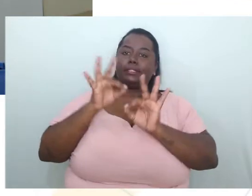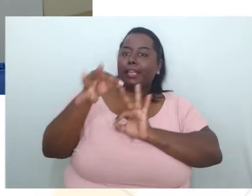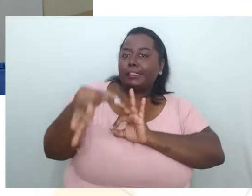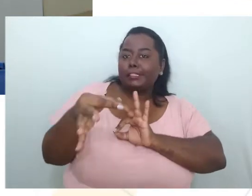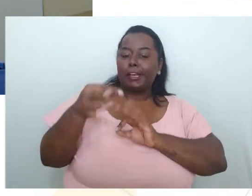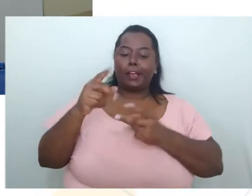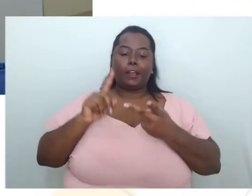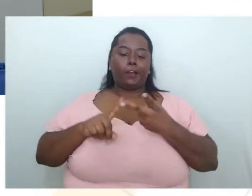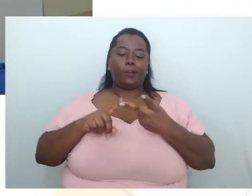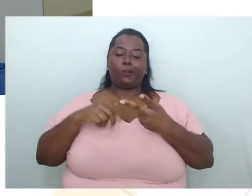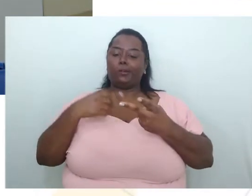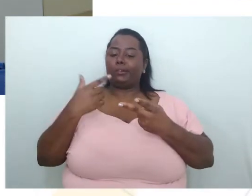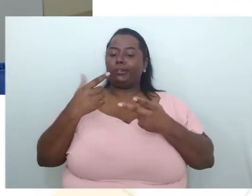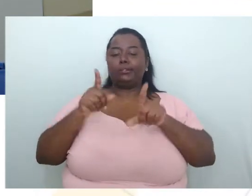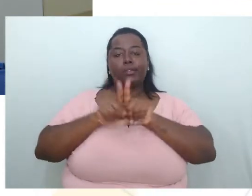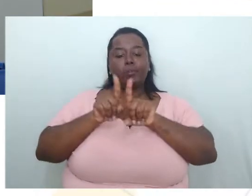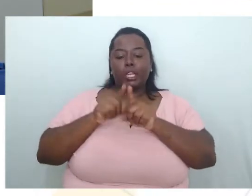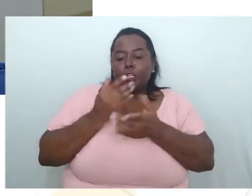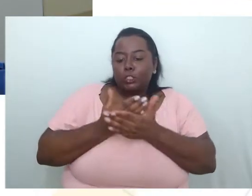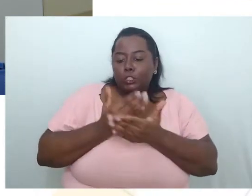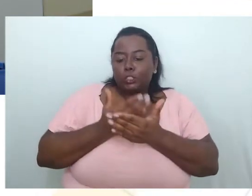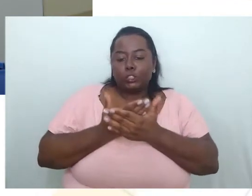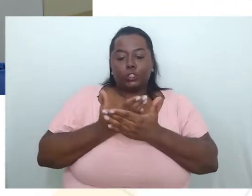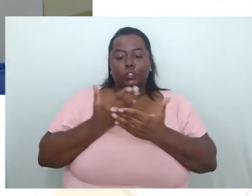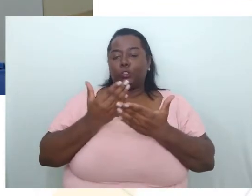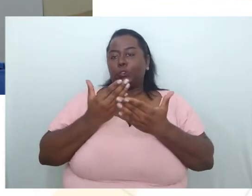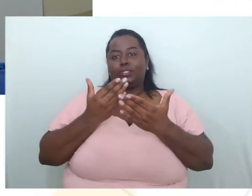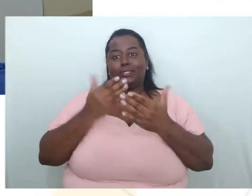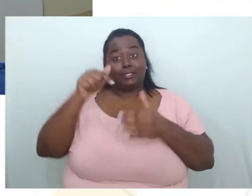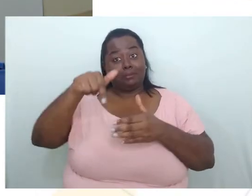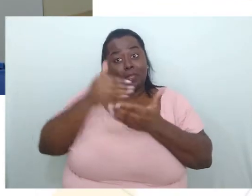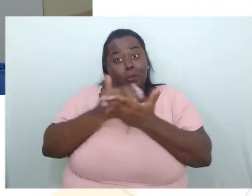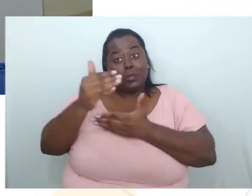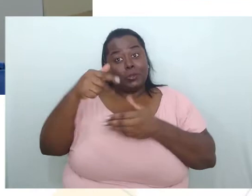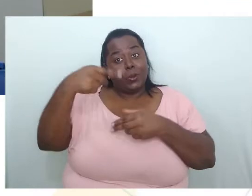it extramural studies we started off in these buildings at this university